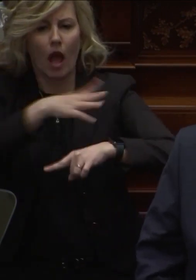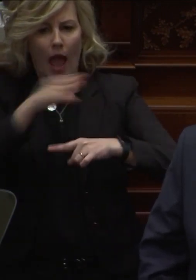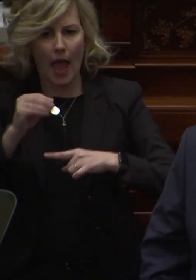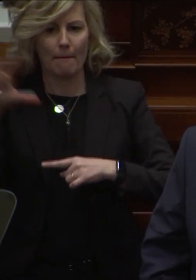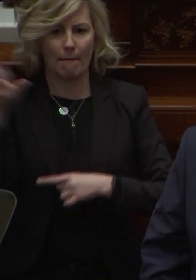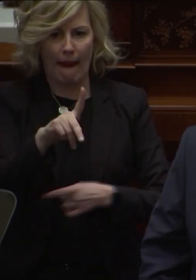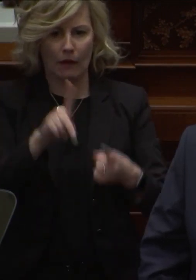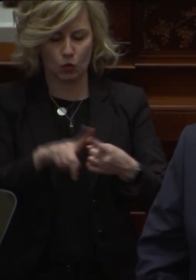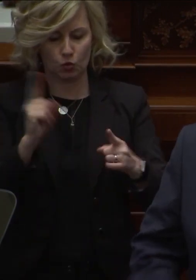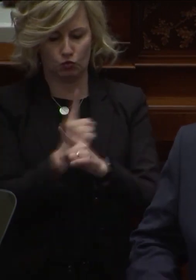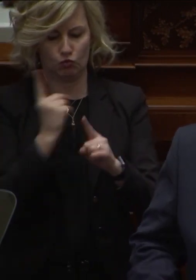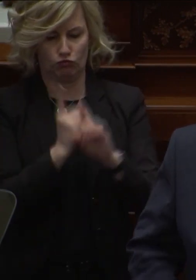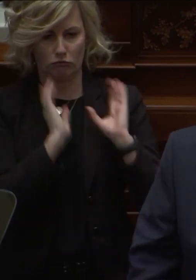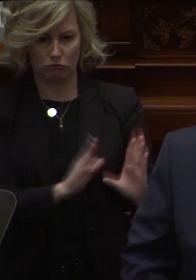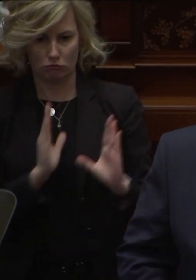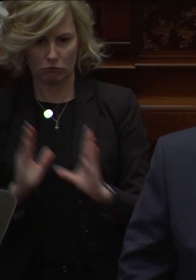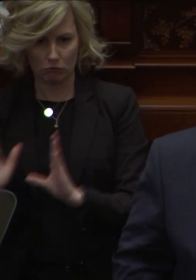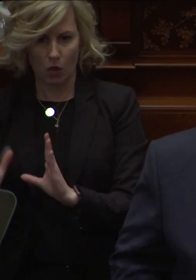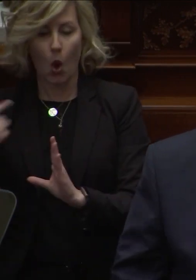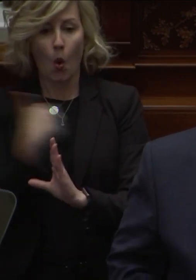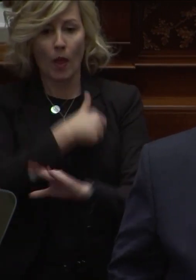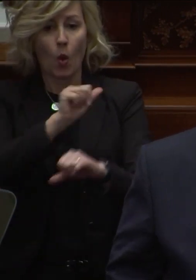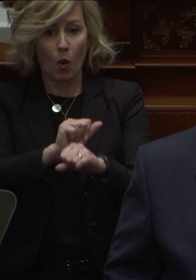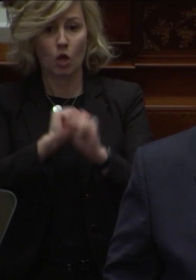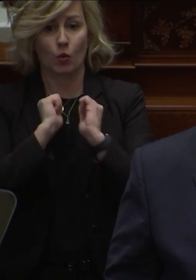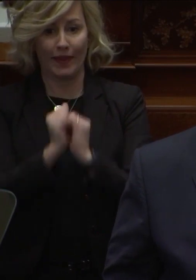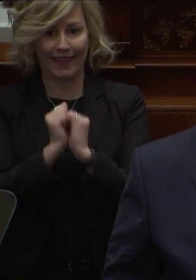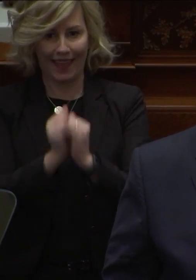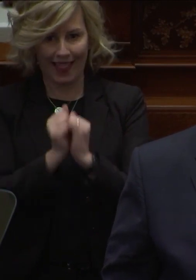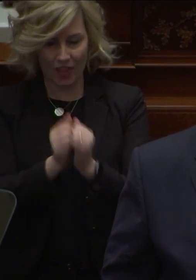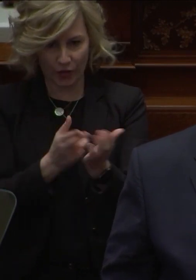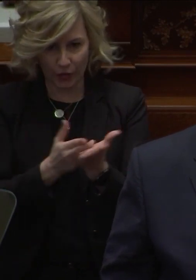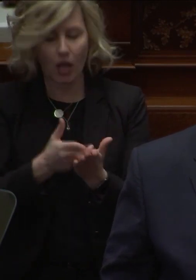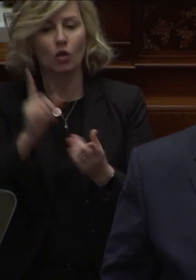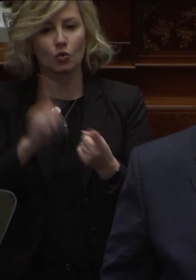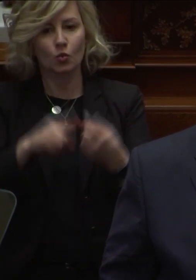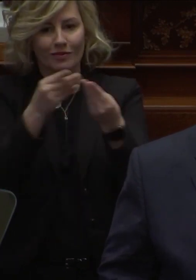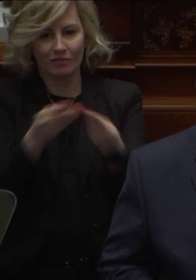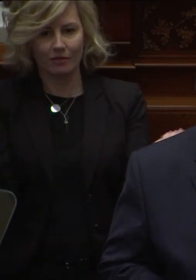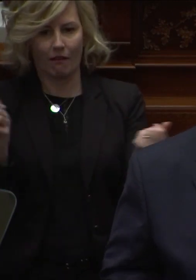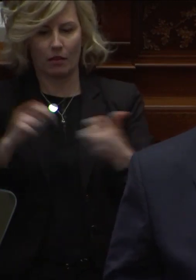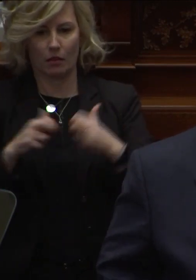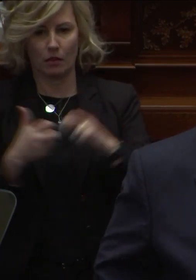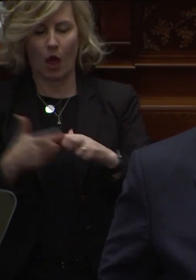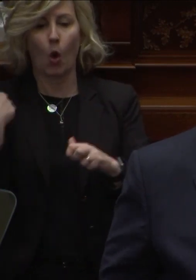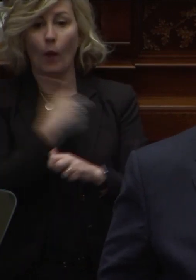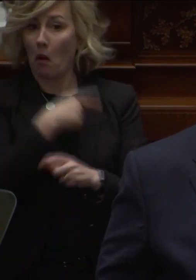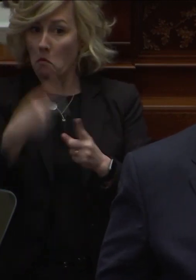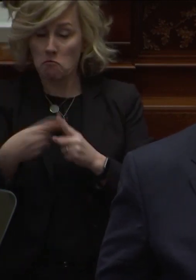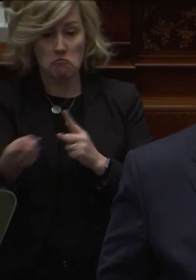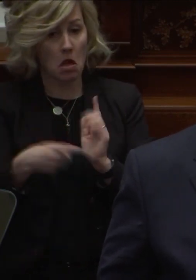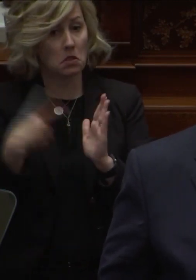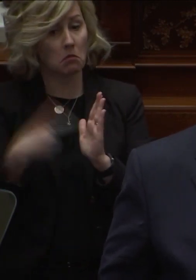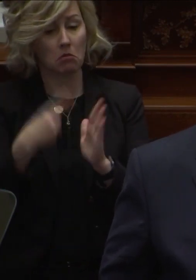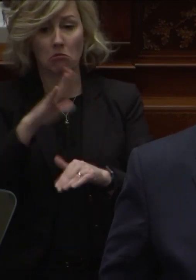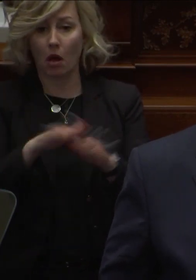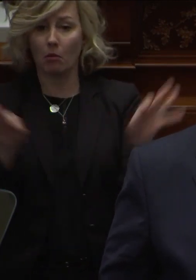DEBATE AND COMPROMISE AND A RETURN TO REGULAR ORDER. WE WILL WORK TOGETHER EARNESTLY TO SOLVE THE STATE'S PROBLEMS.